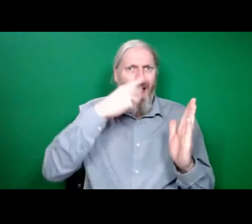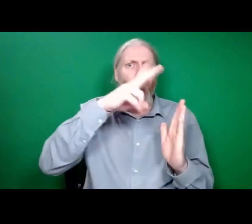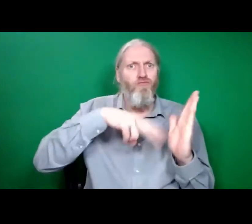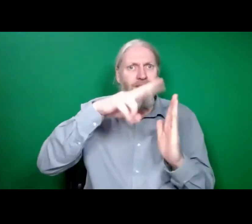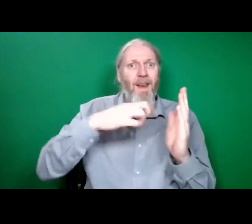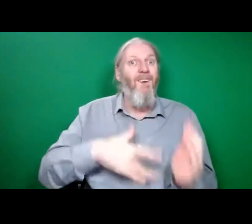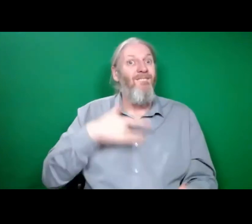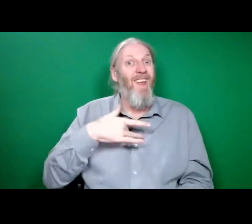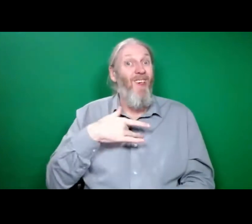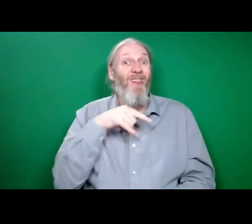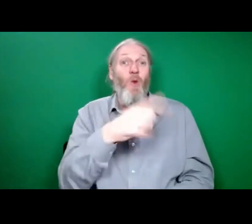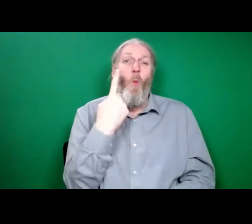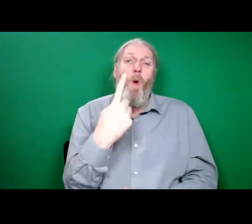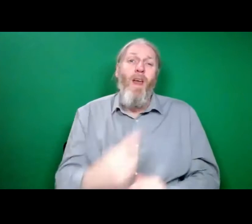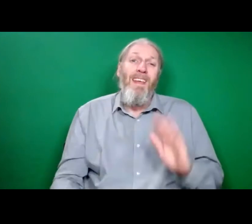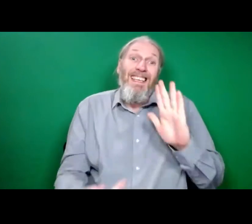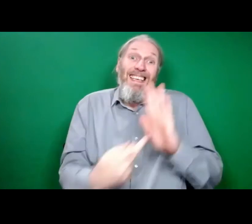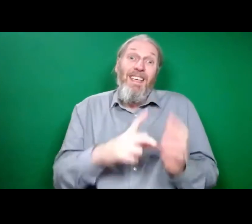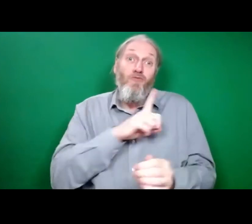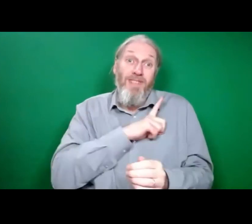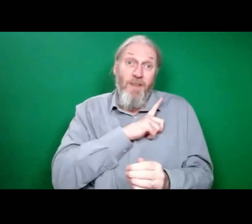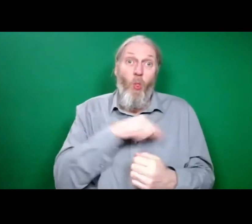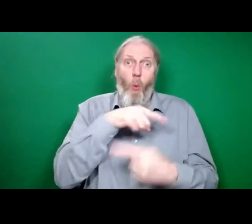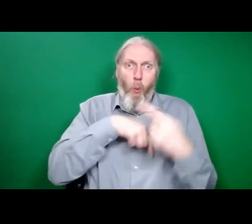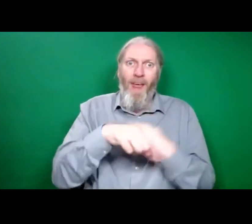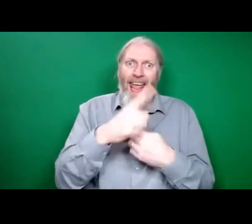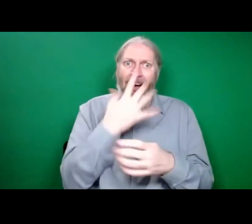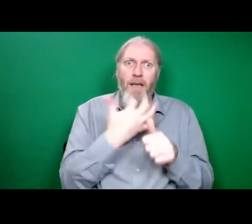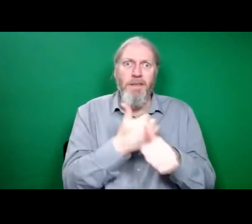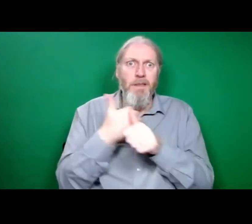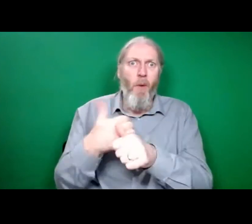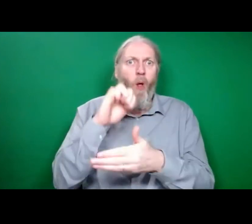when we started that process. There was already a set